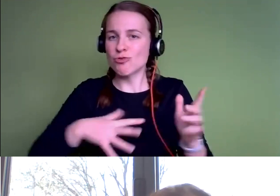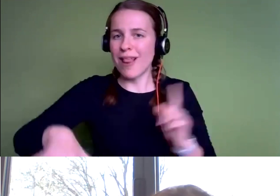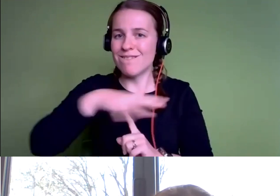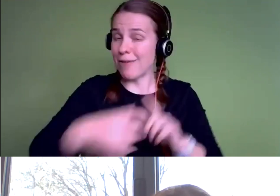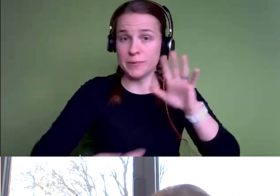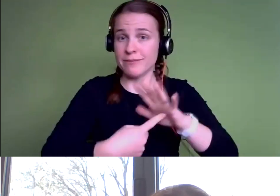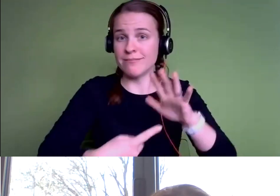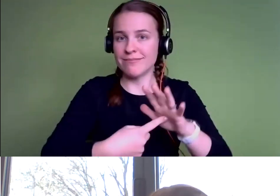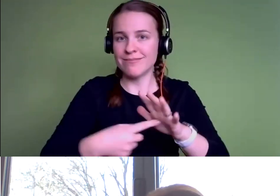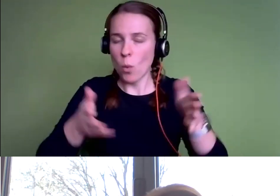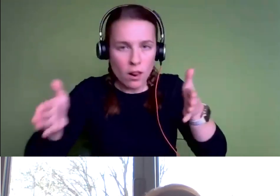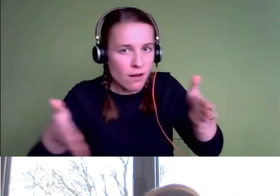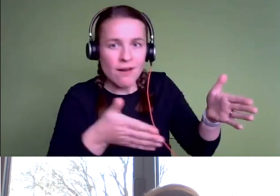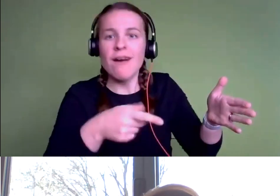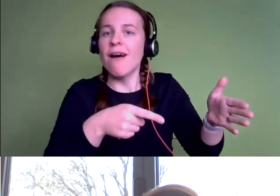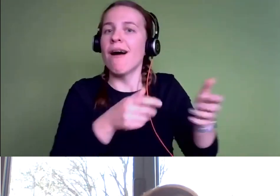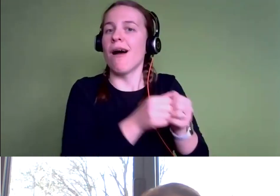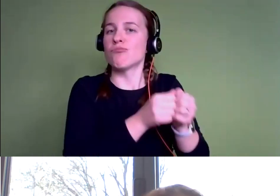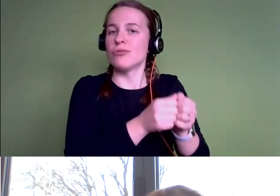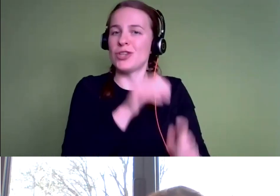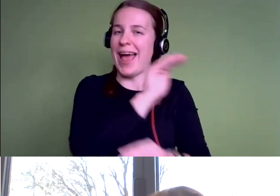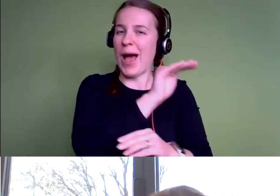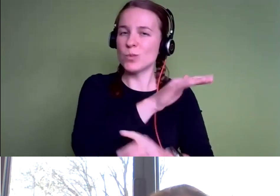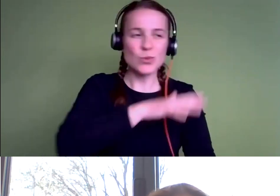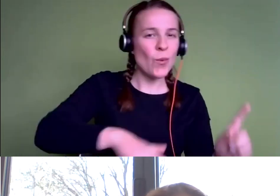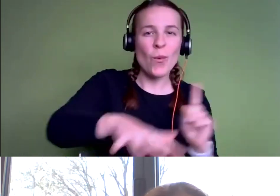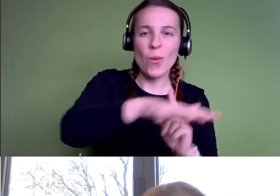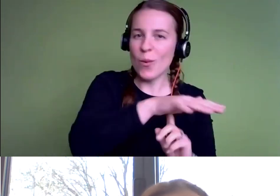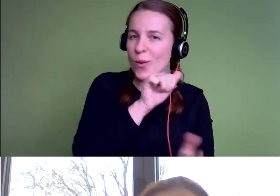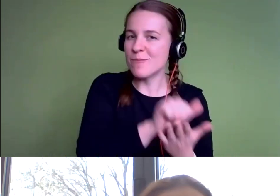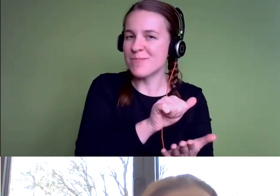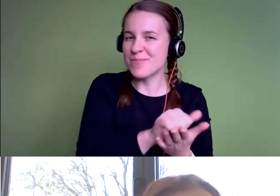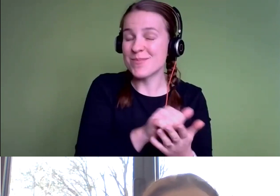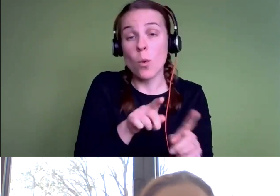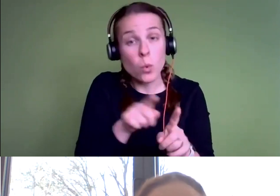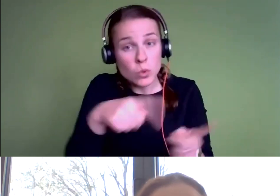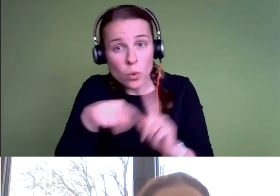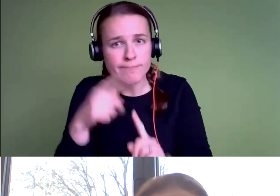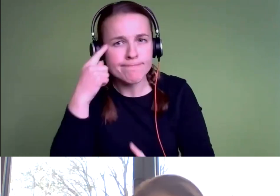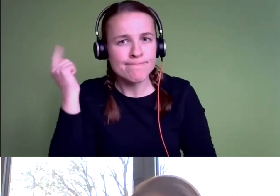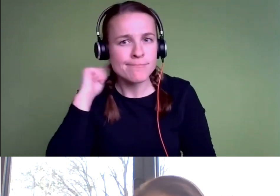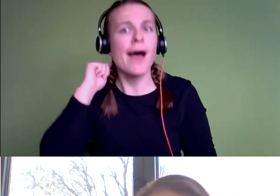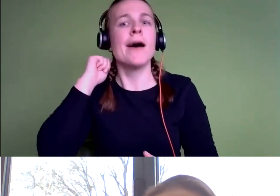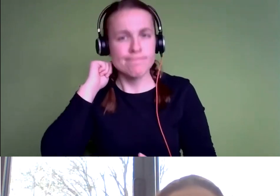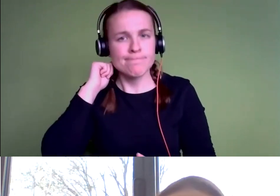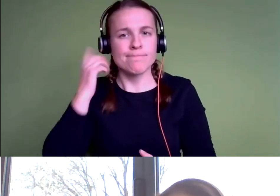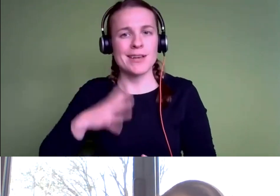of the pandemic is that the spotlight has been highlighted on our natural environment , appreciating our outdoor surroundings,